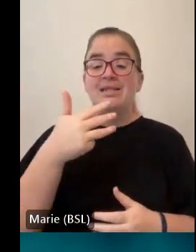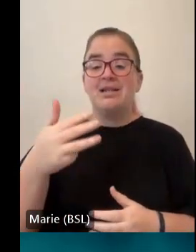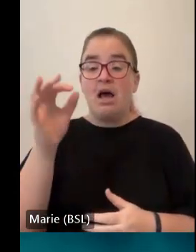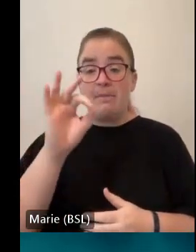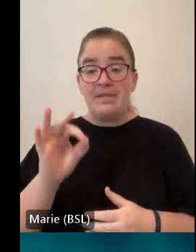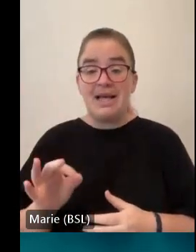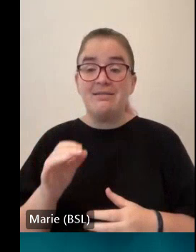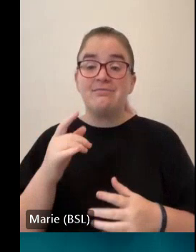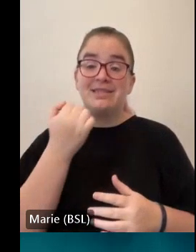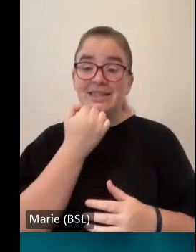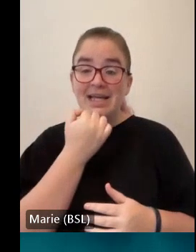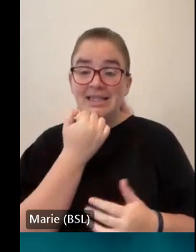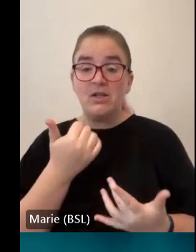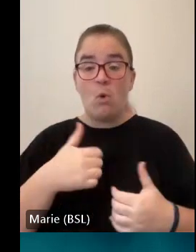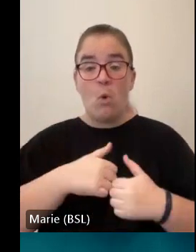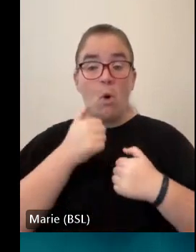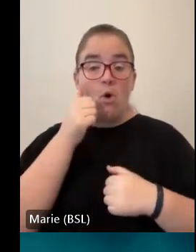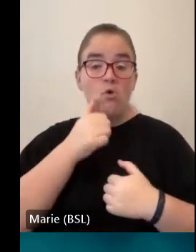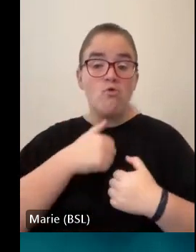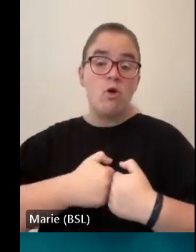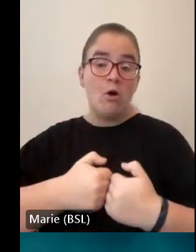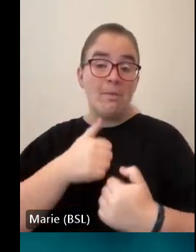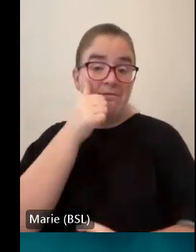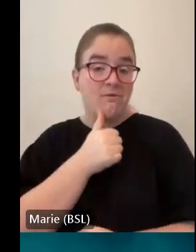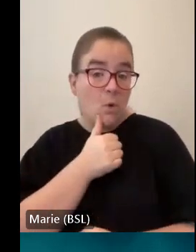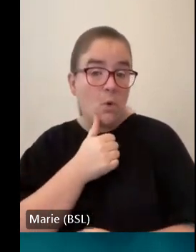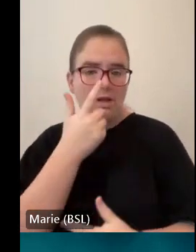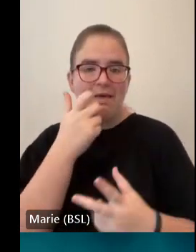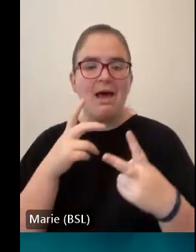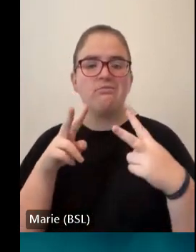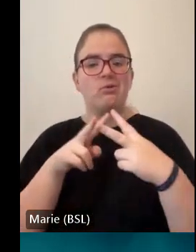are initially contacted online somehow, so that's either on a